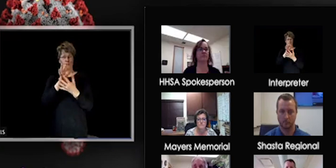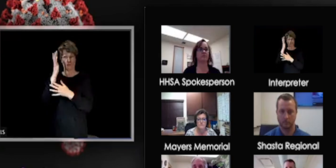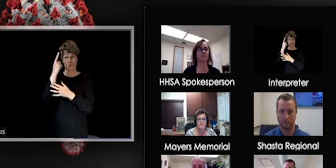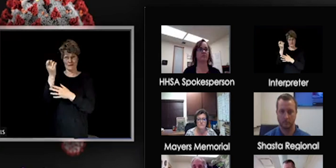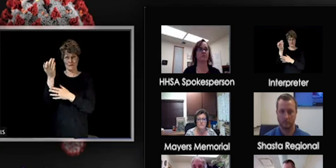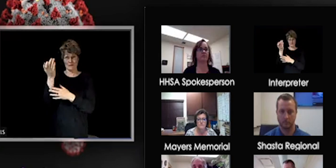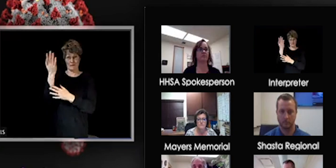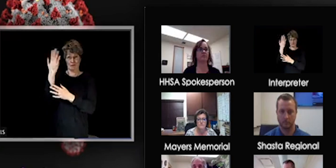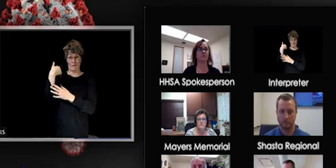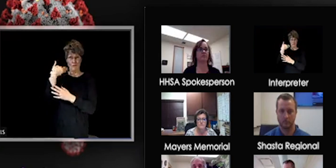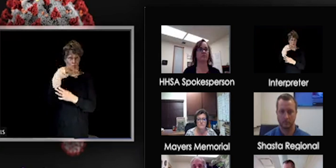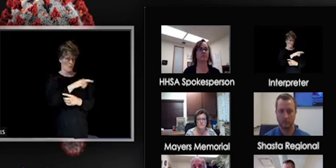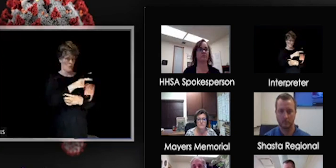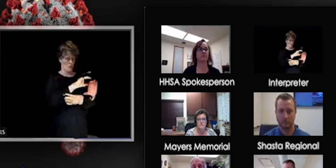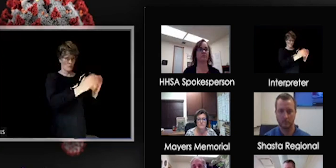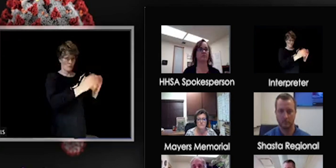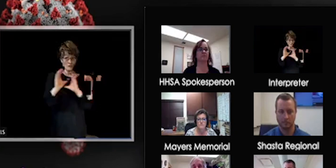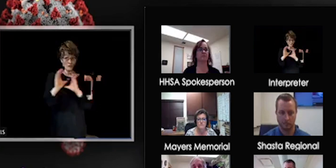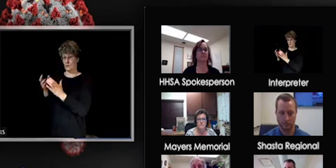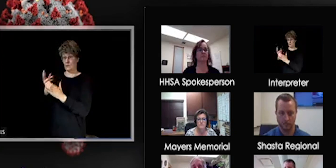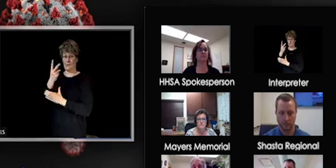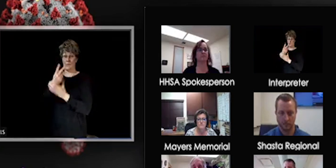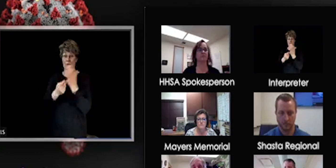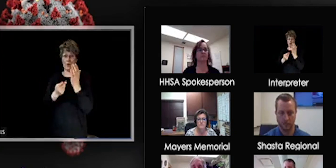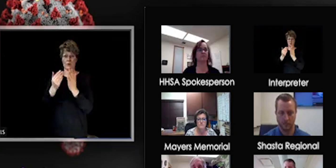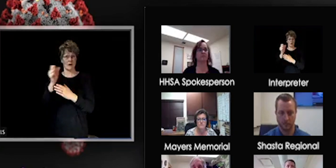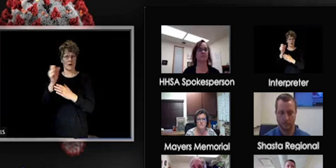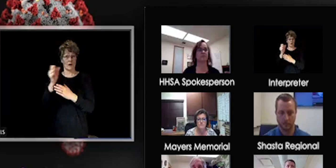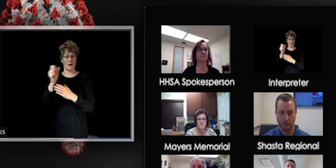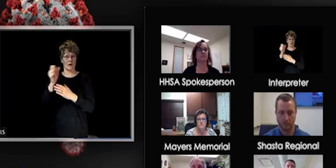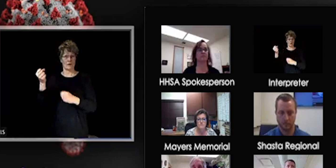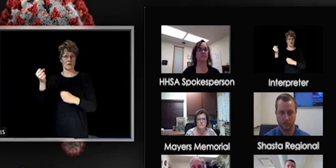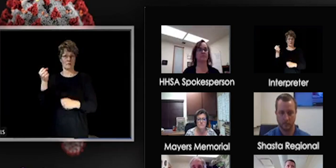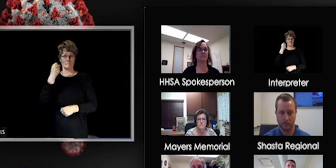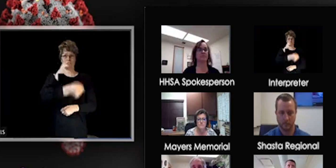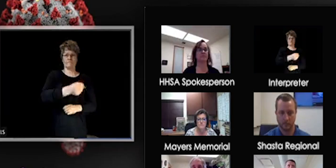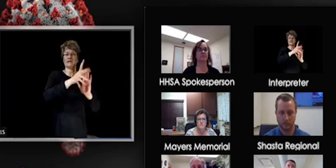of these activities available, and developed guidance to be able to do that in a limited